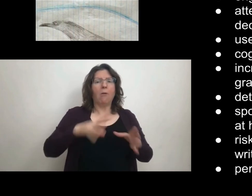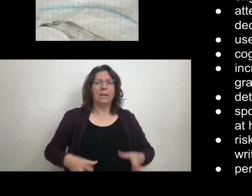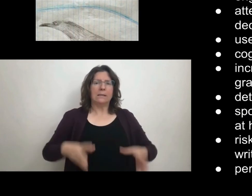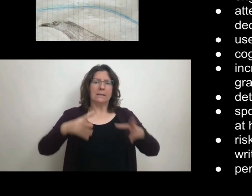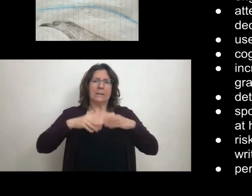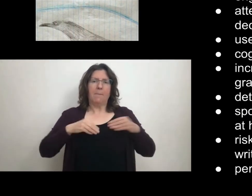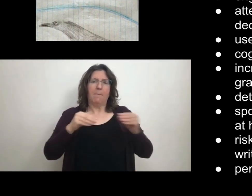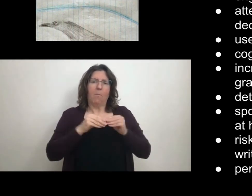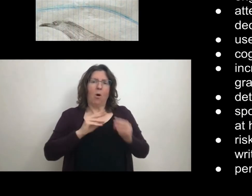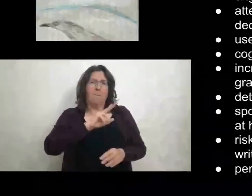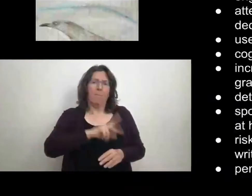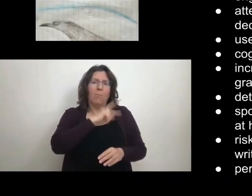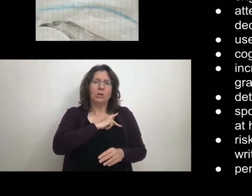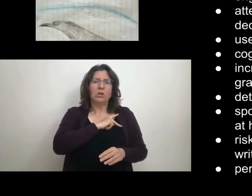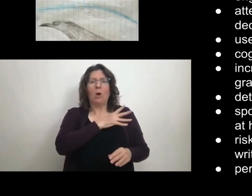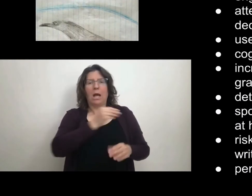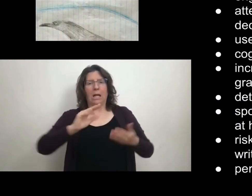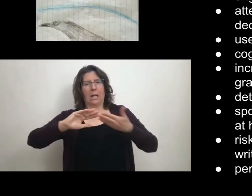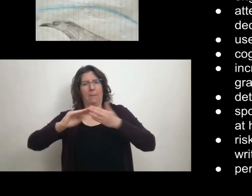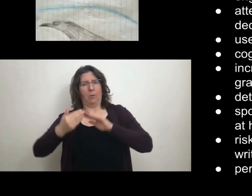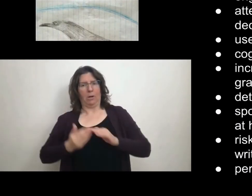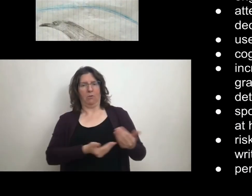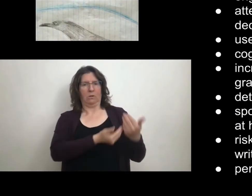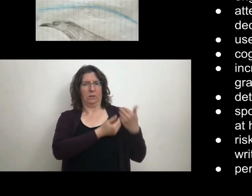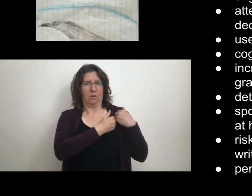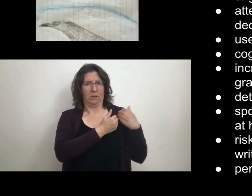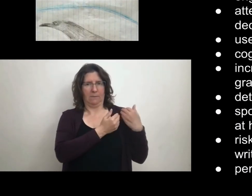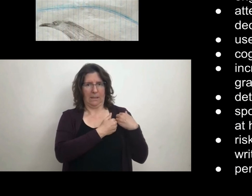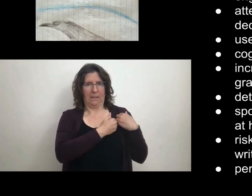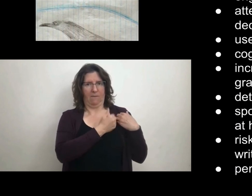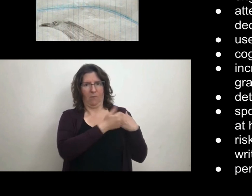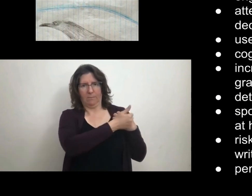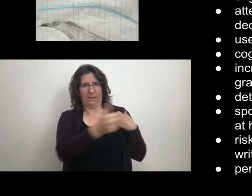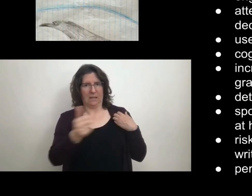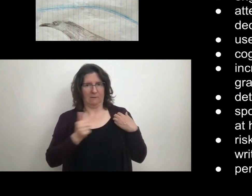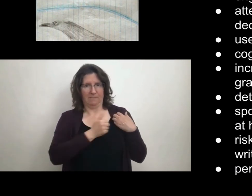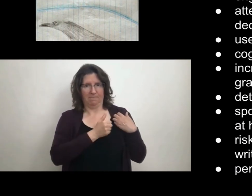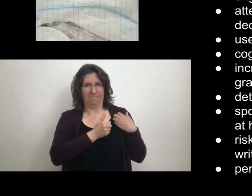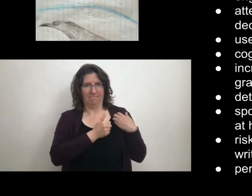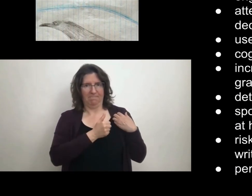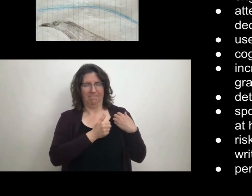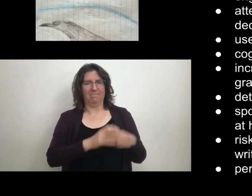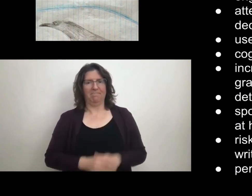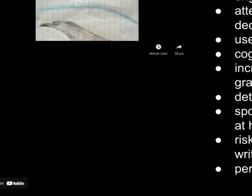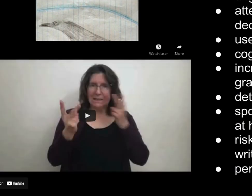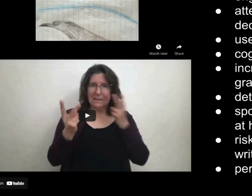I also noticed that they took on more personal and communal responsibilities.